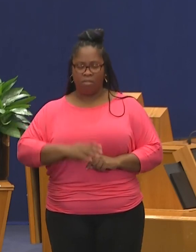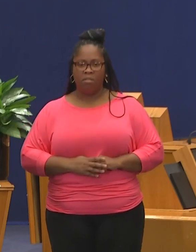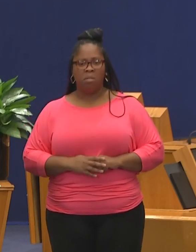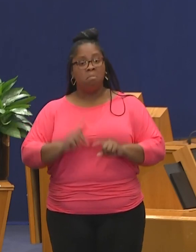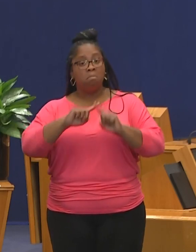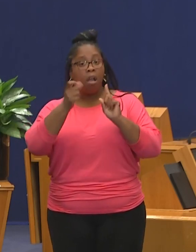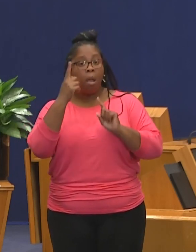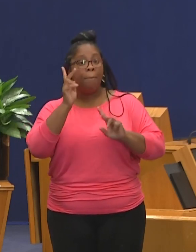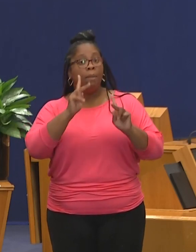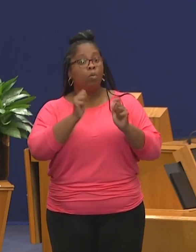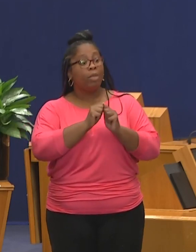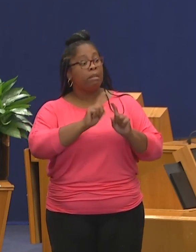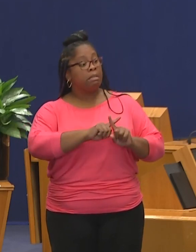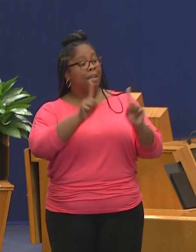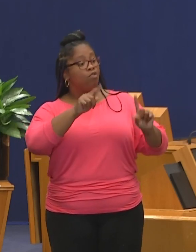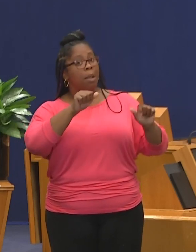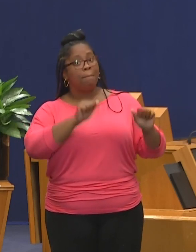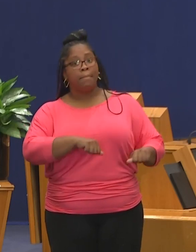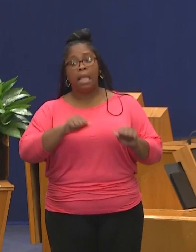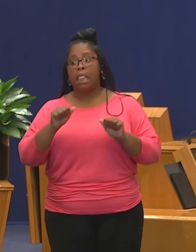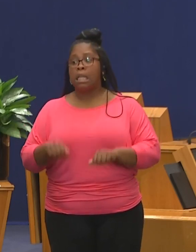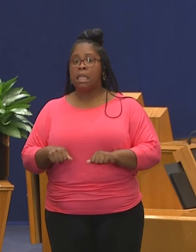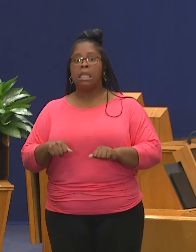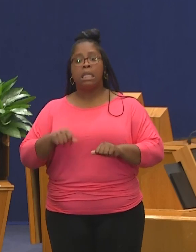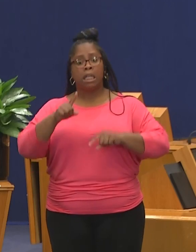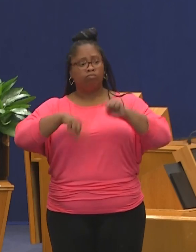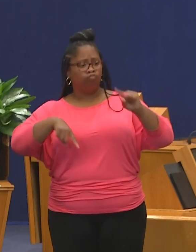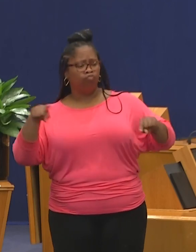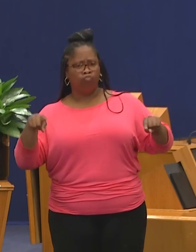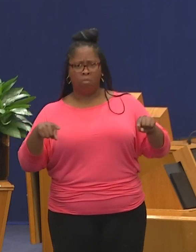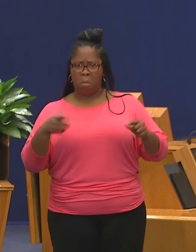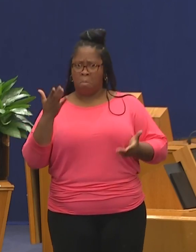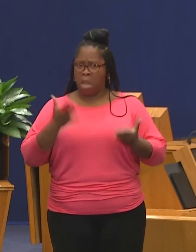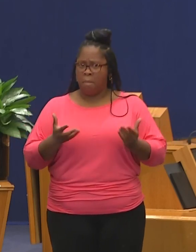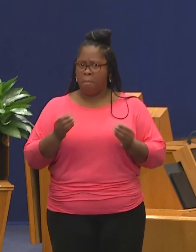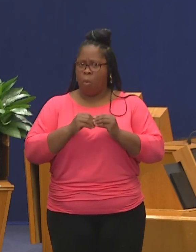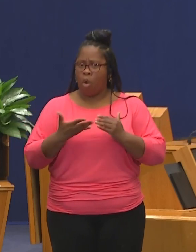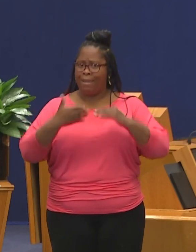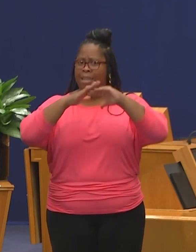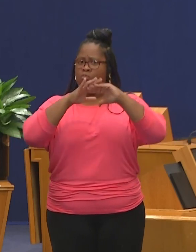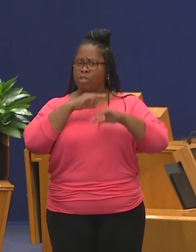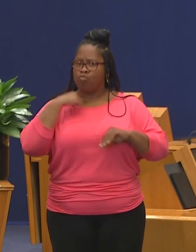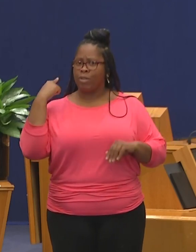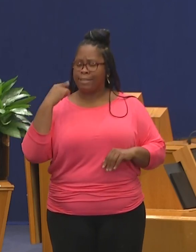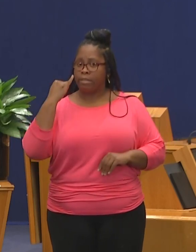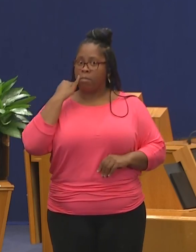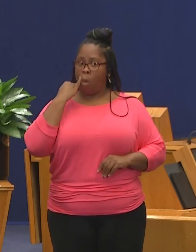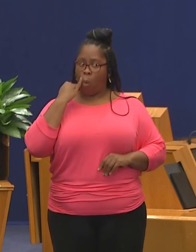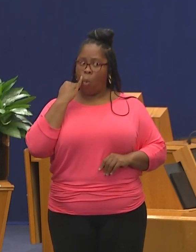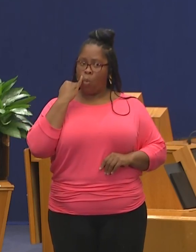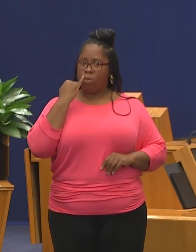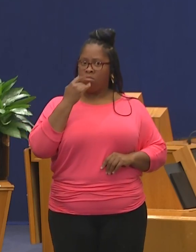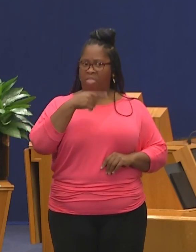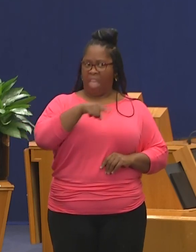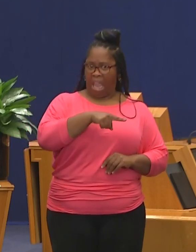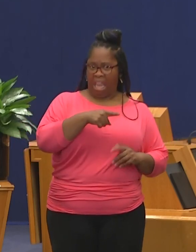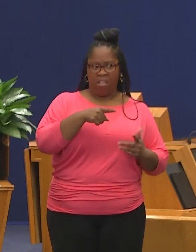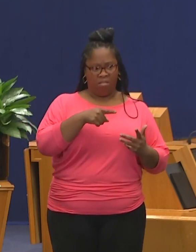BUT PEOPLE OF DIFFERING ABILITIES ALSO MAY HAVE